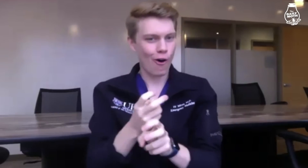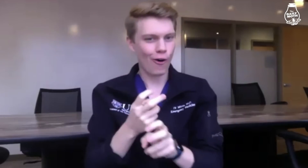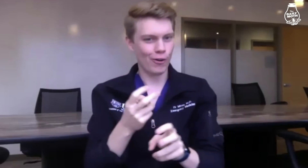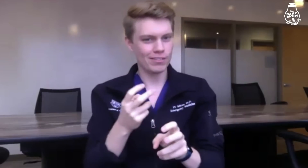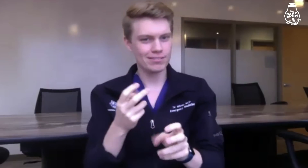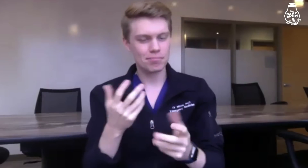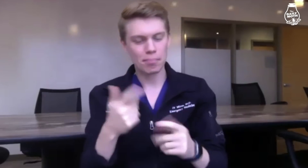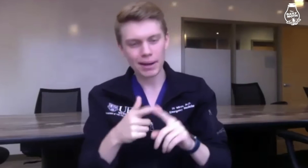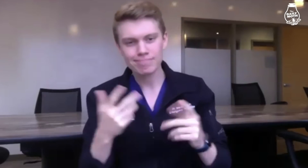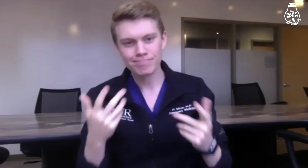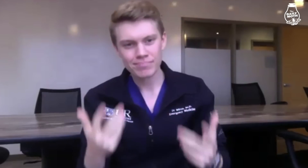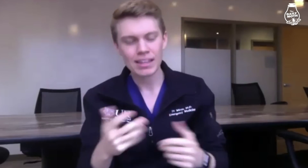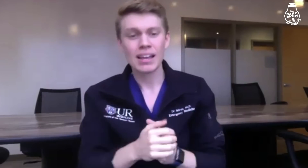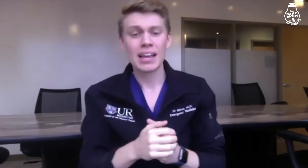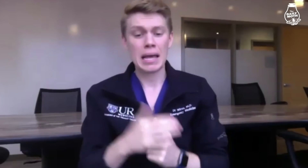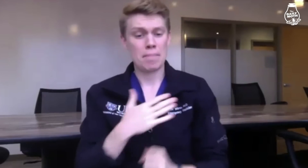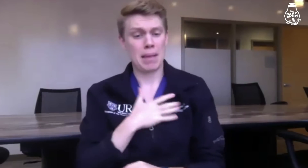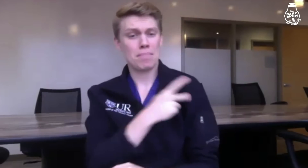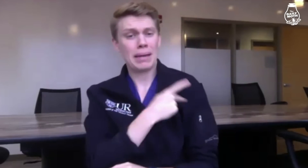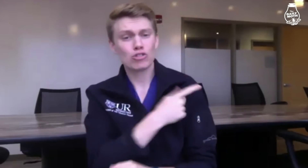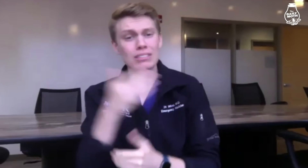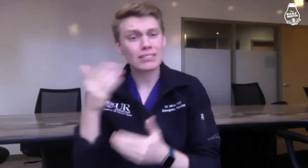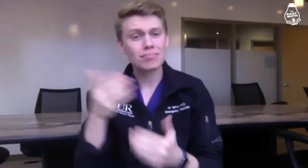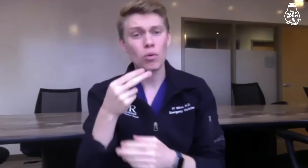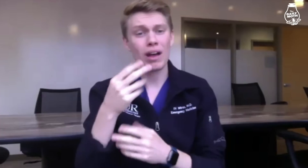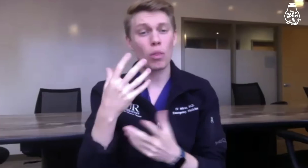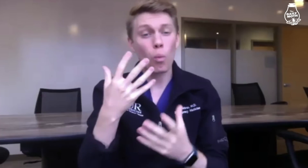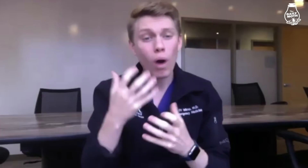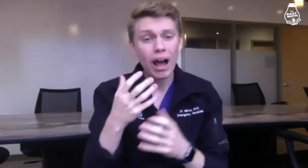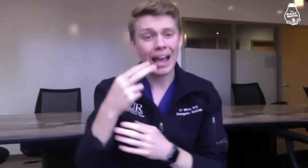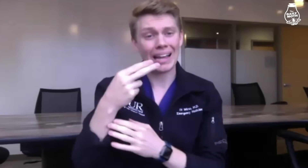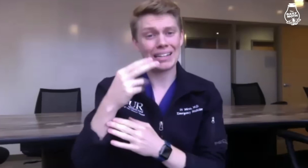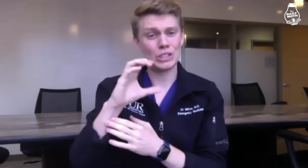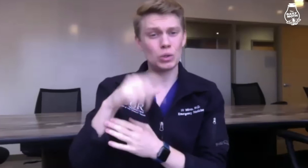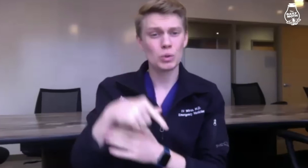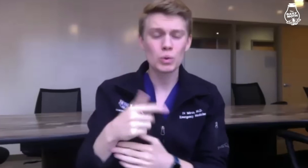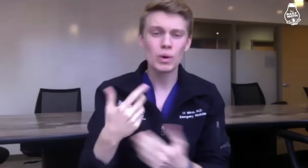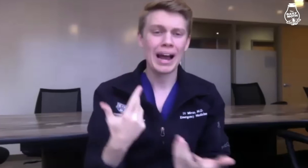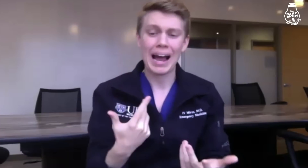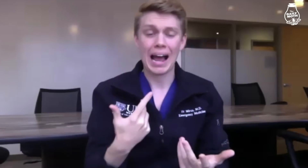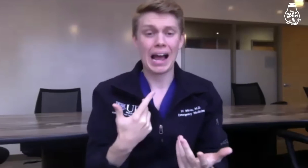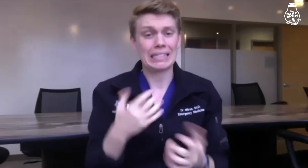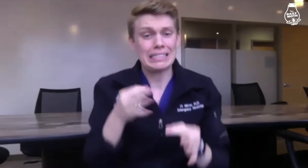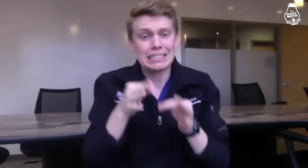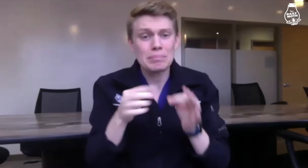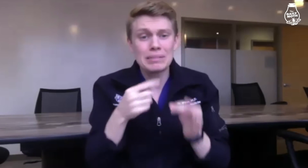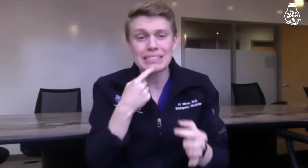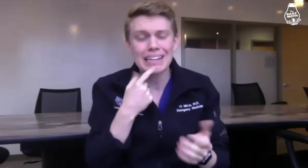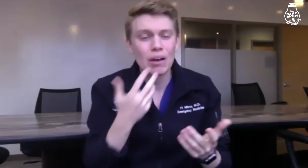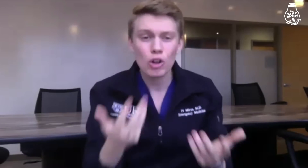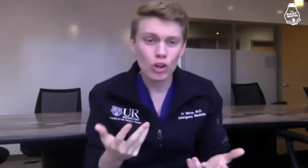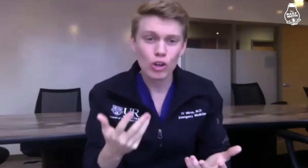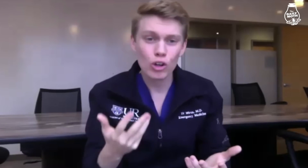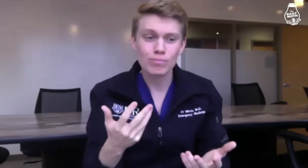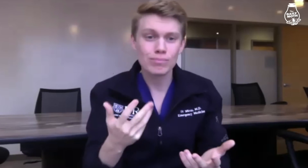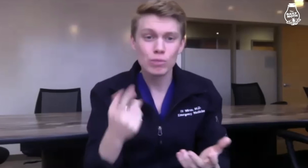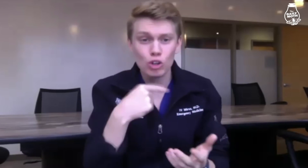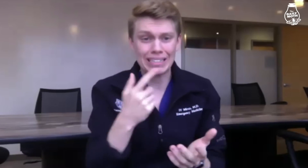I know it's hard, but yeah. My patients, if they want HCQ, I simply say, look,